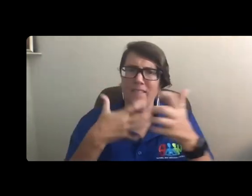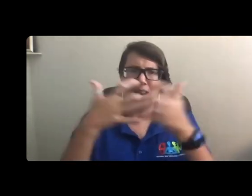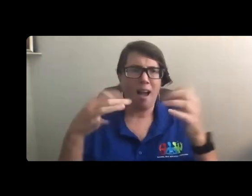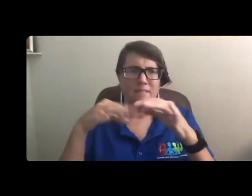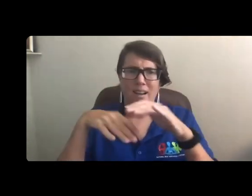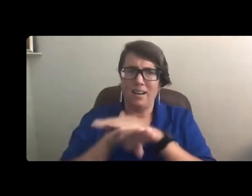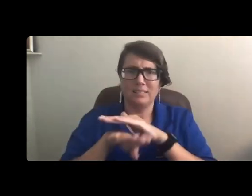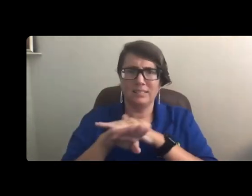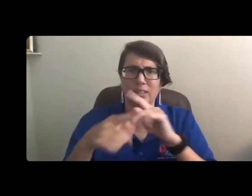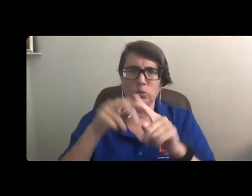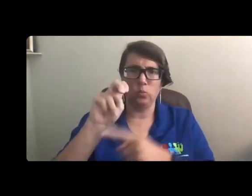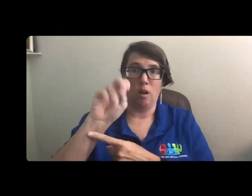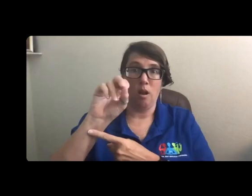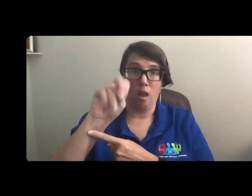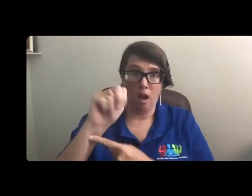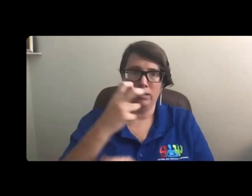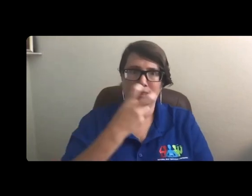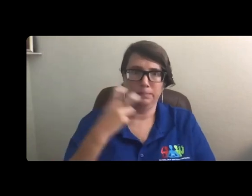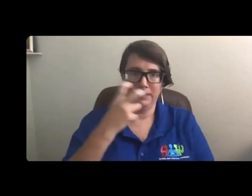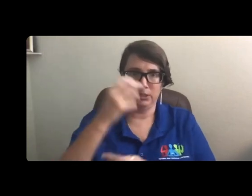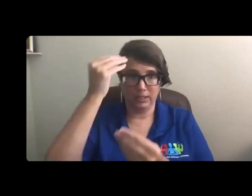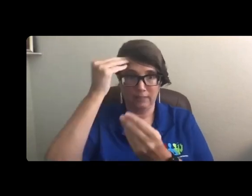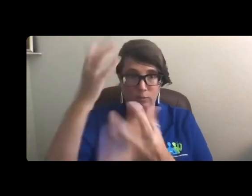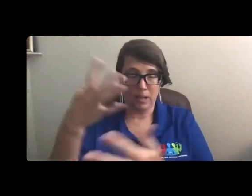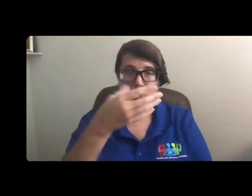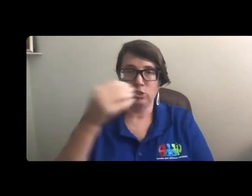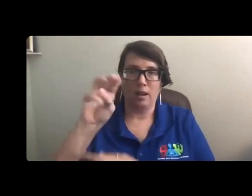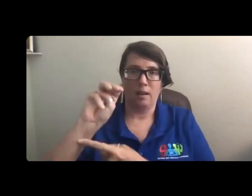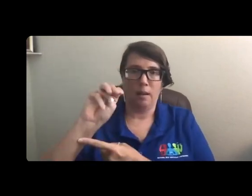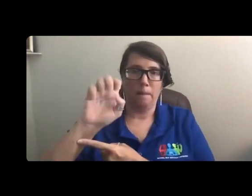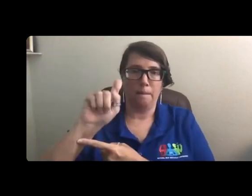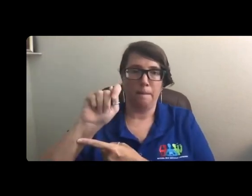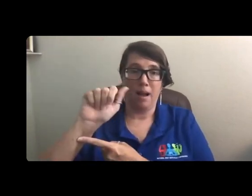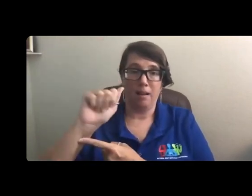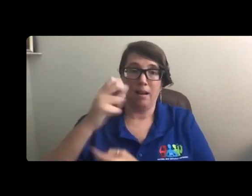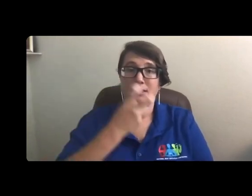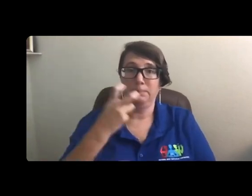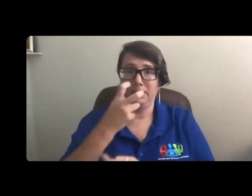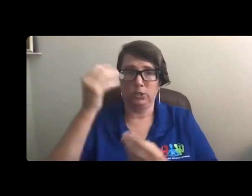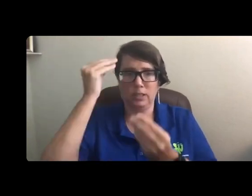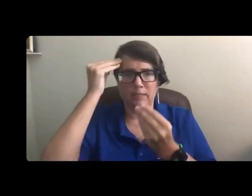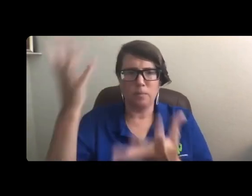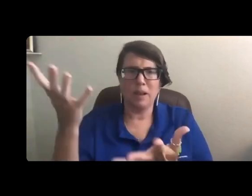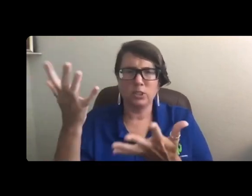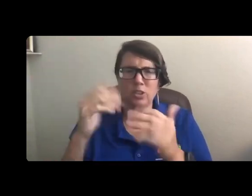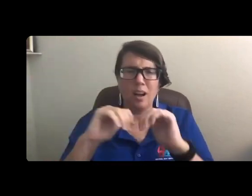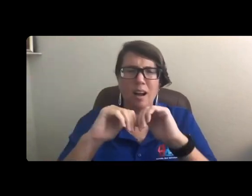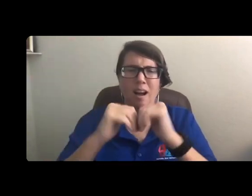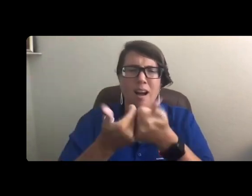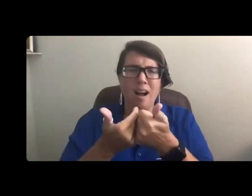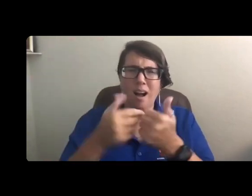hard-of-hearing viewers do not have as much access to the nonspeech information or the meta-speech information.